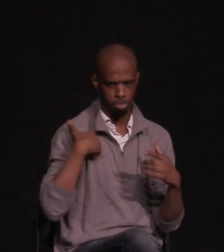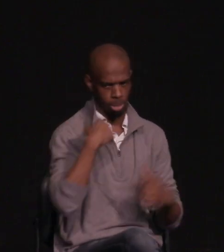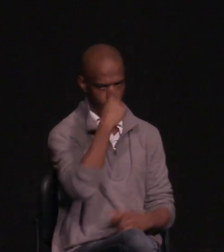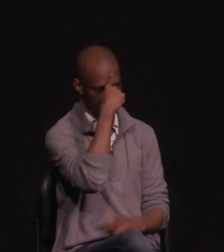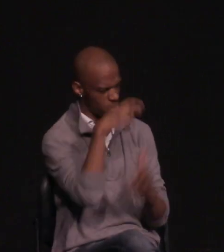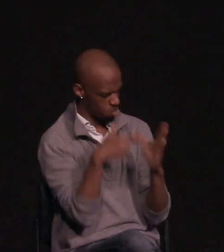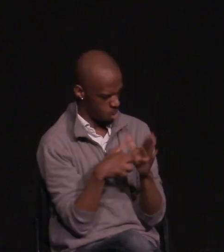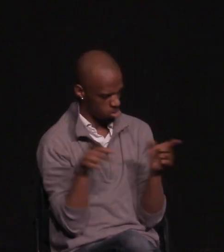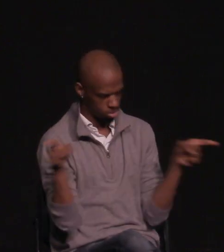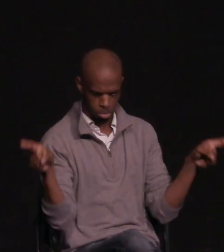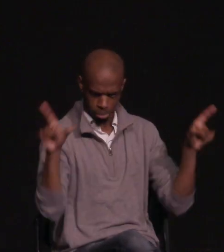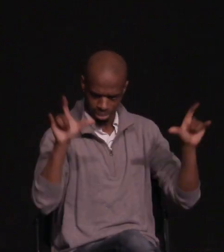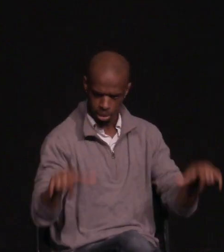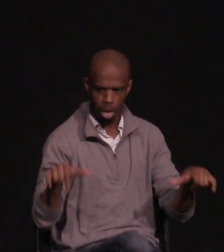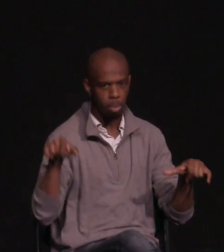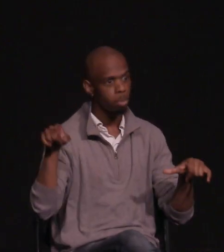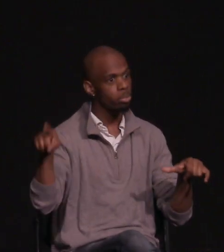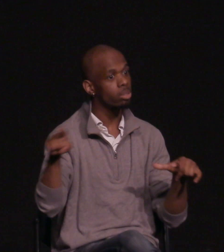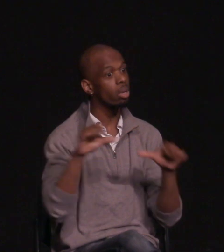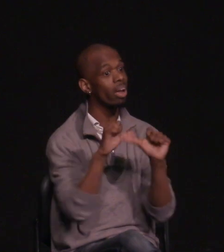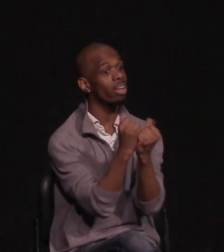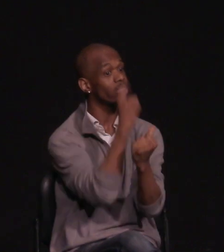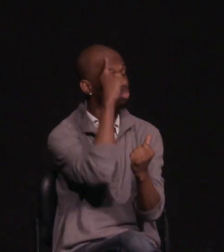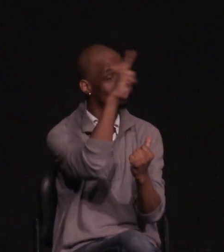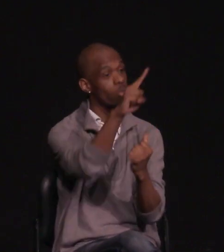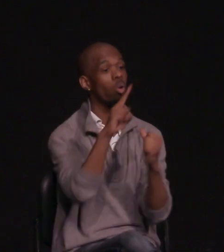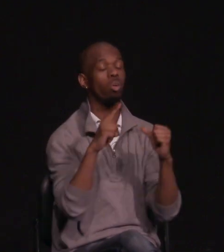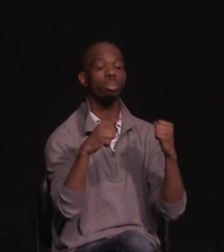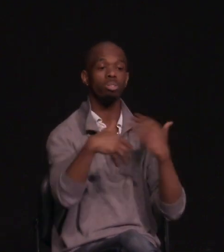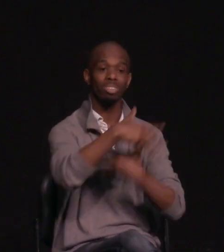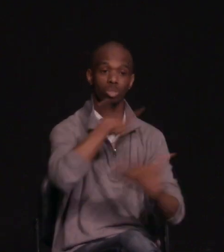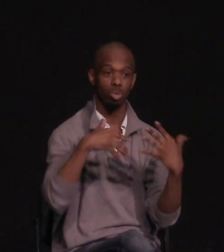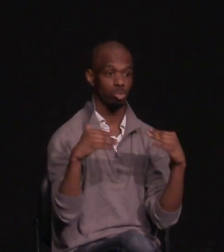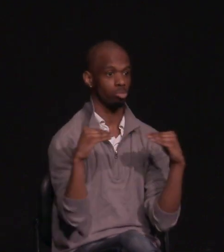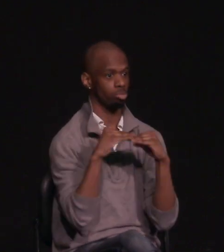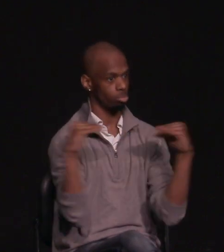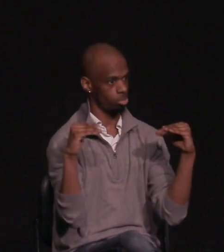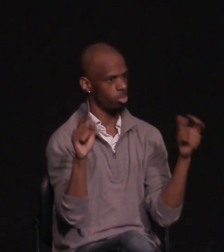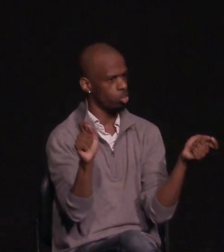They and many other artists, storytellers, media makers, and cultural influencers served as a model